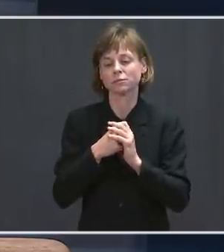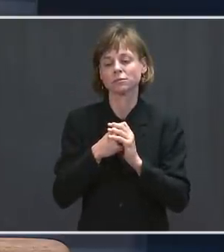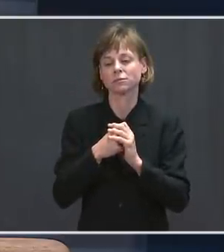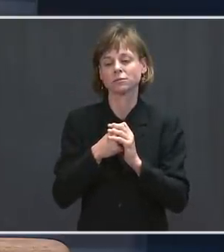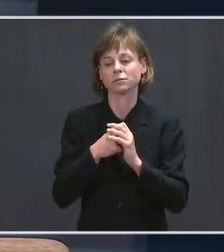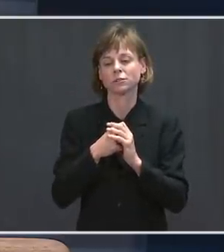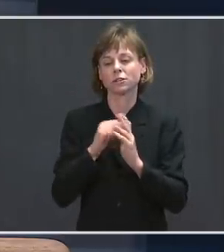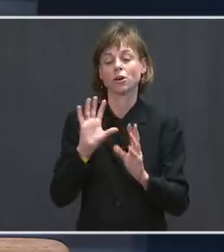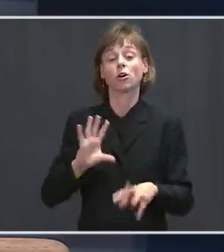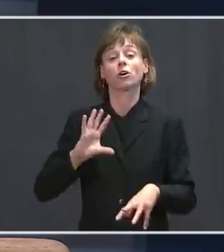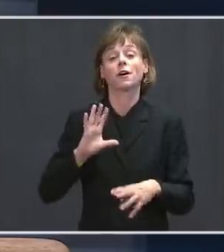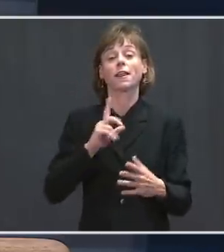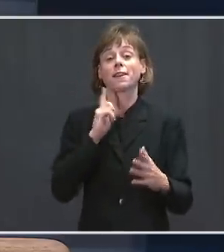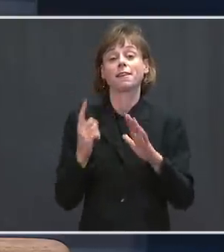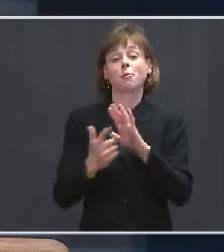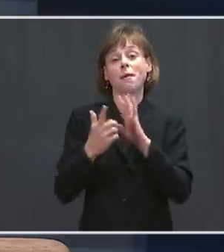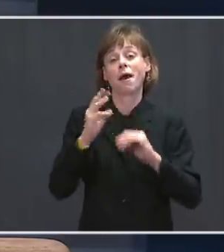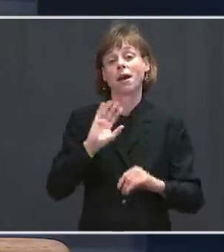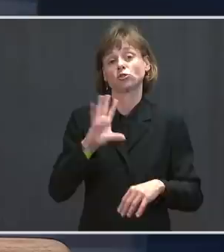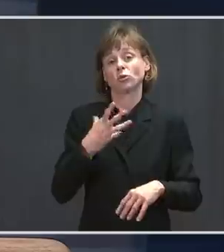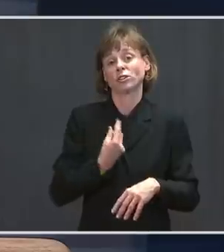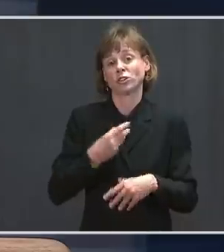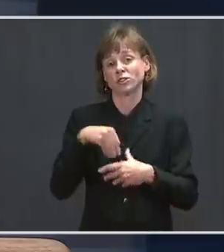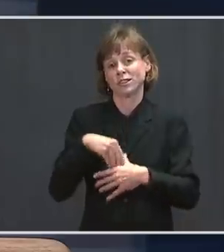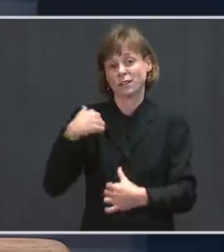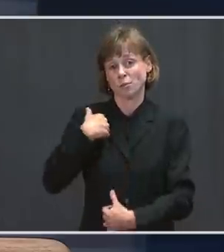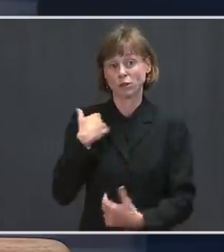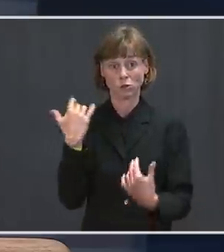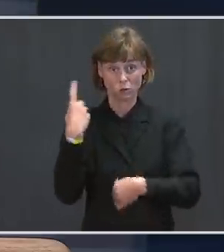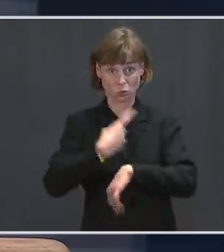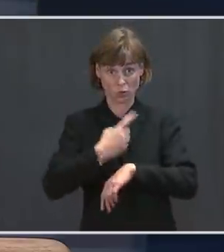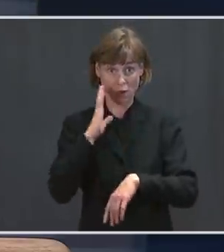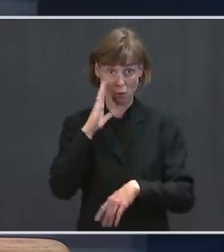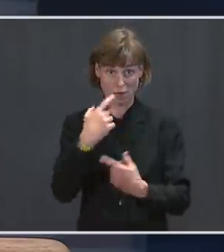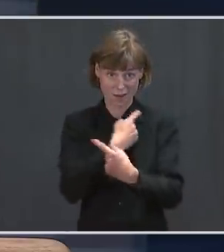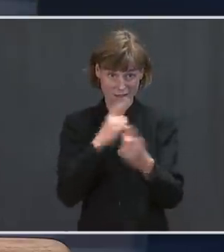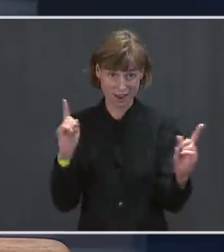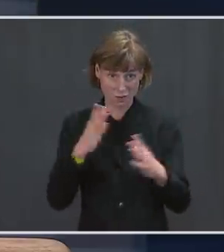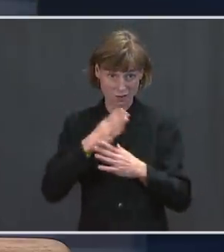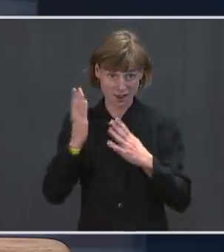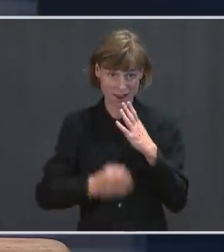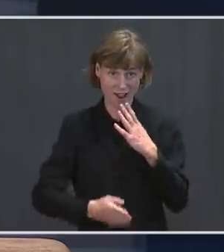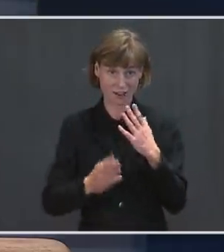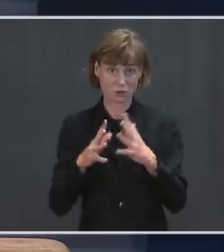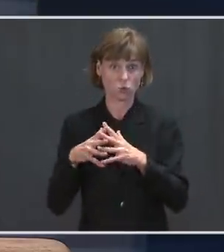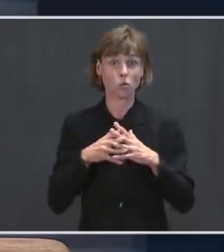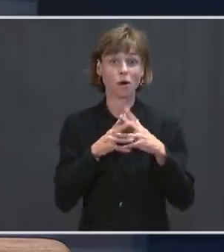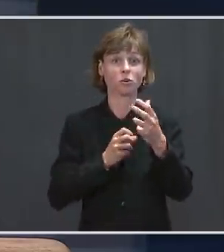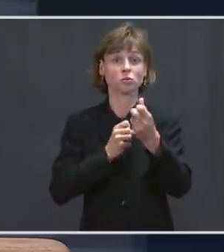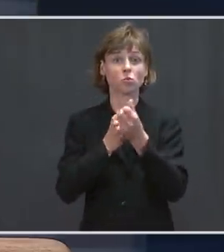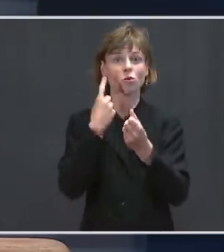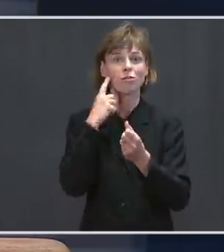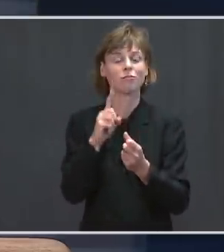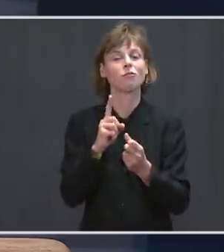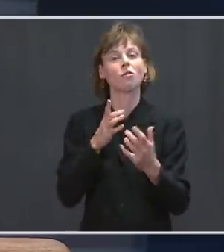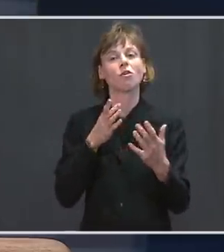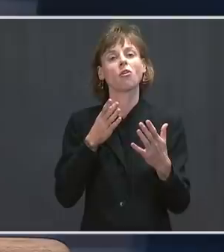and today he will announce an end to American support for offensive operations in Yemen.